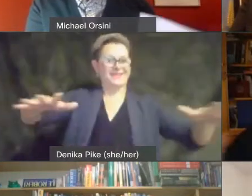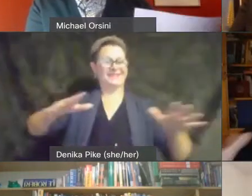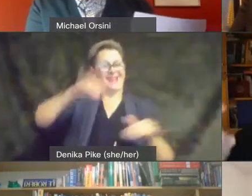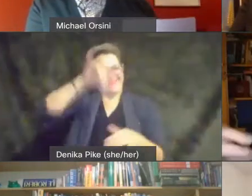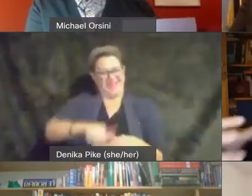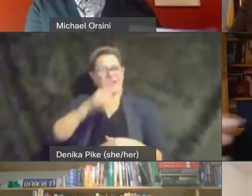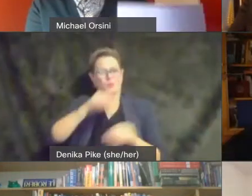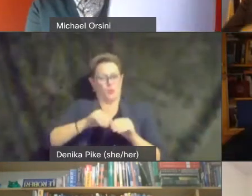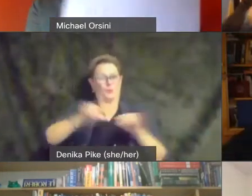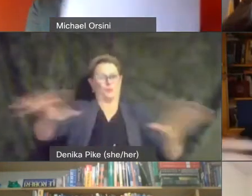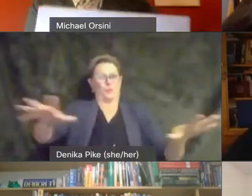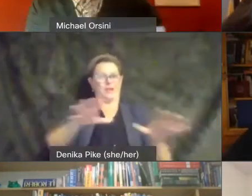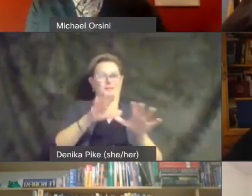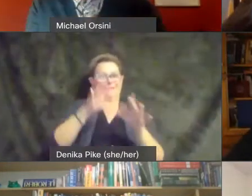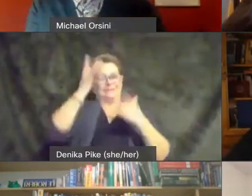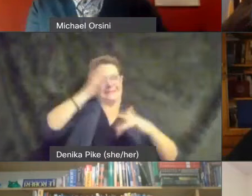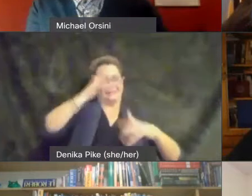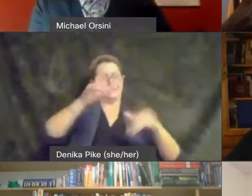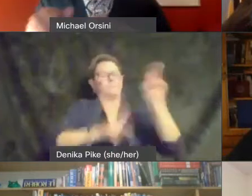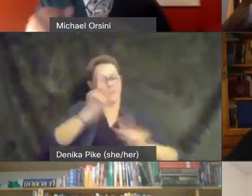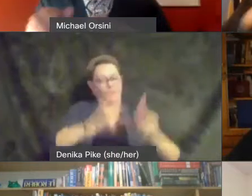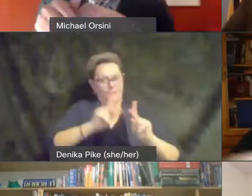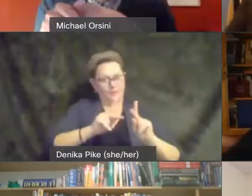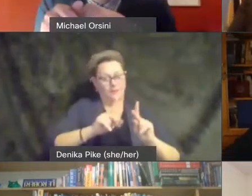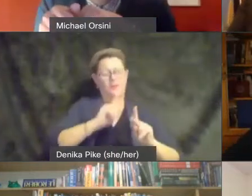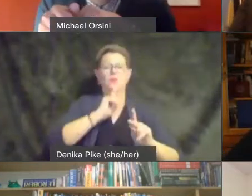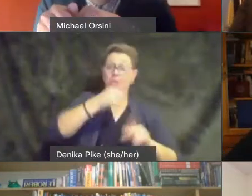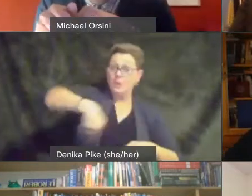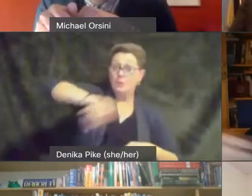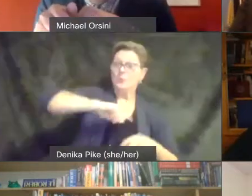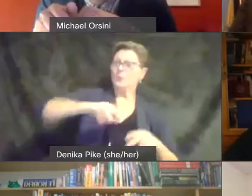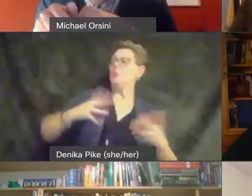You know, historically, in early months of the pandemic, we're doing quite well that.